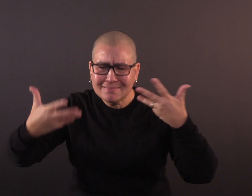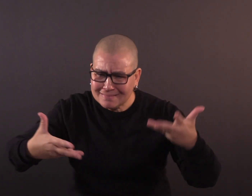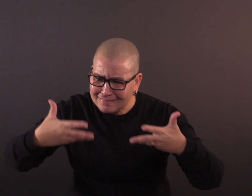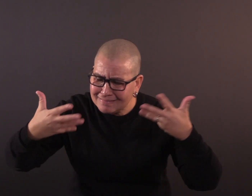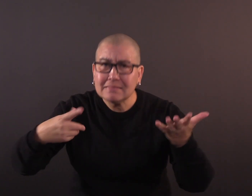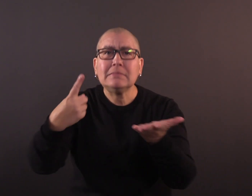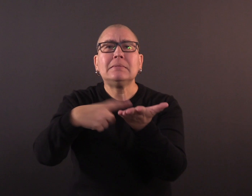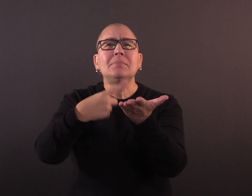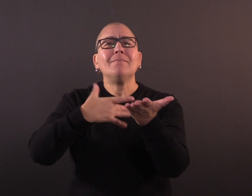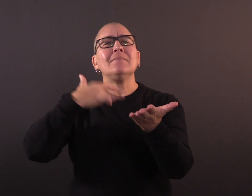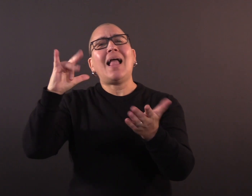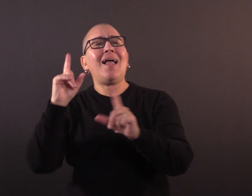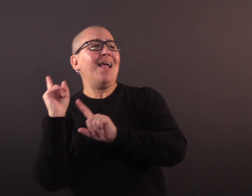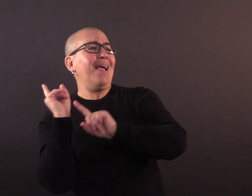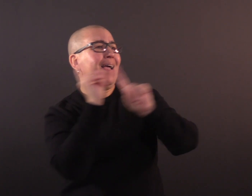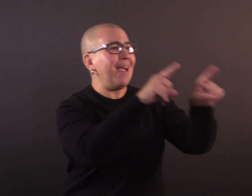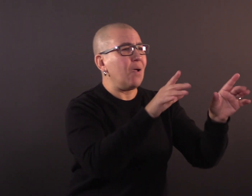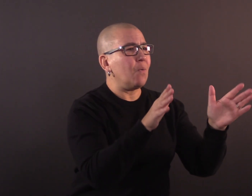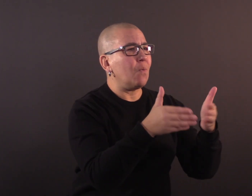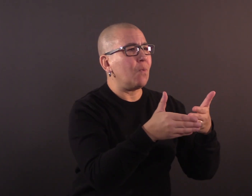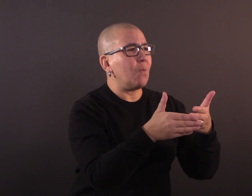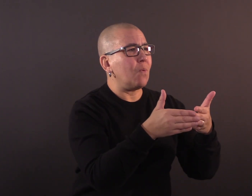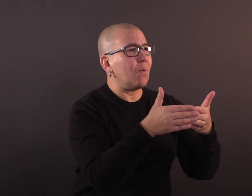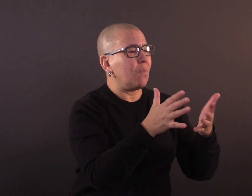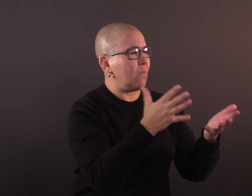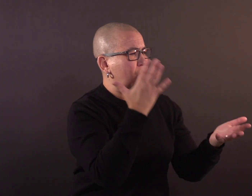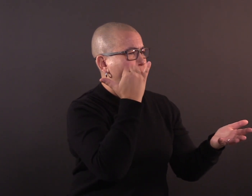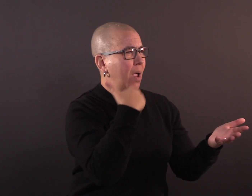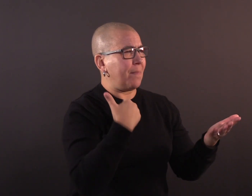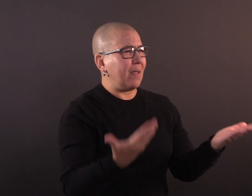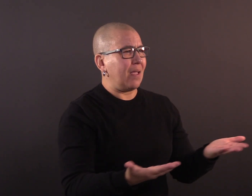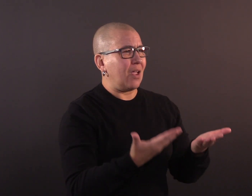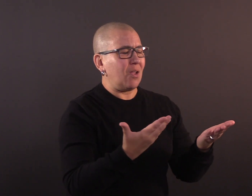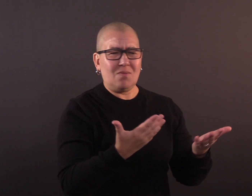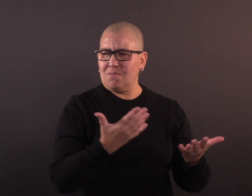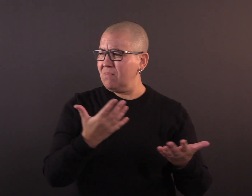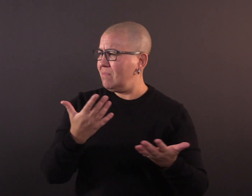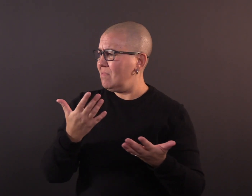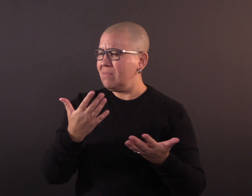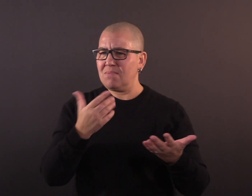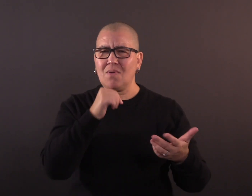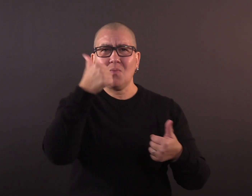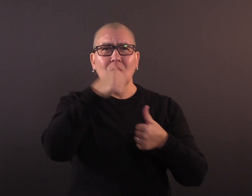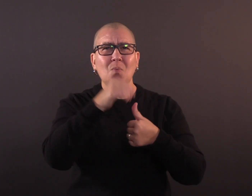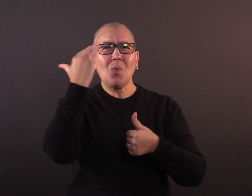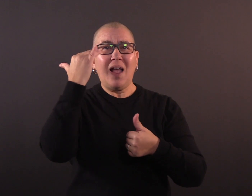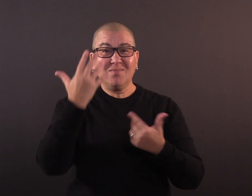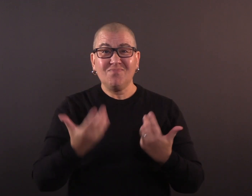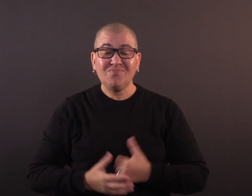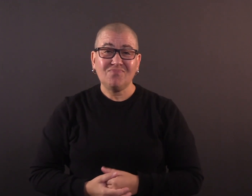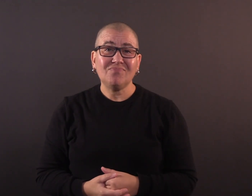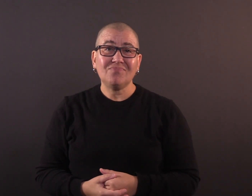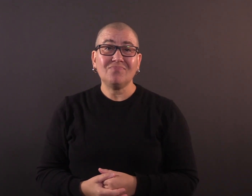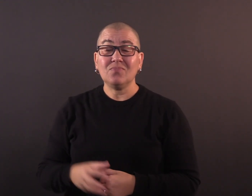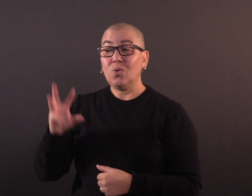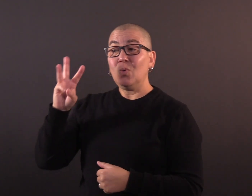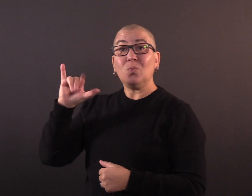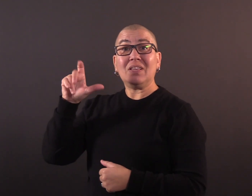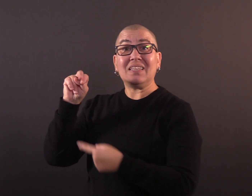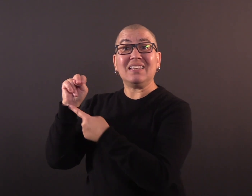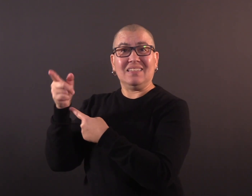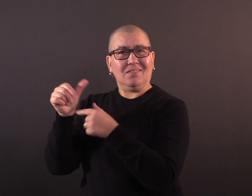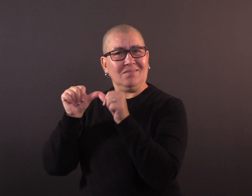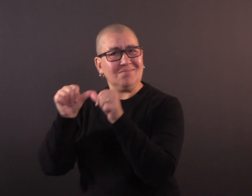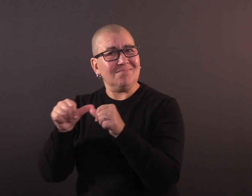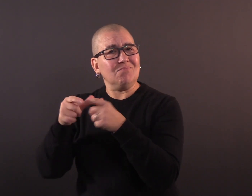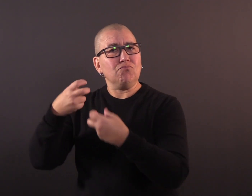remembering where I was going," she says. Wilson also has problems sleeping at night,